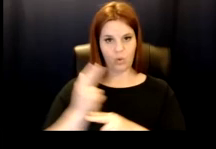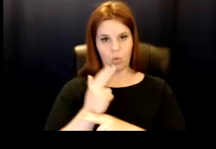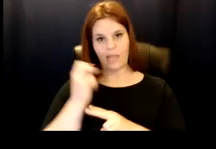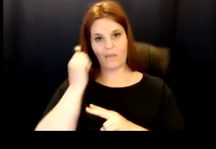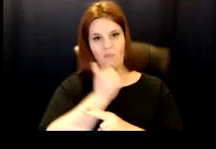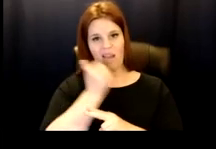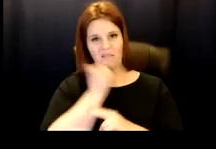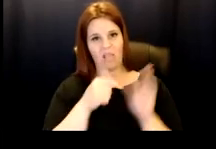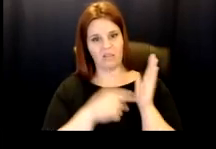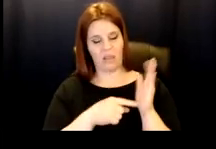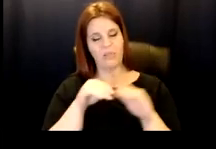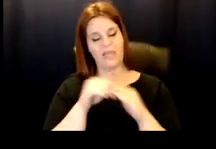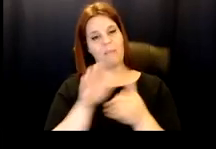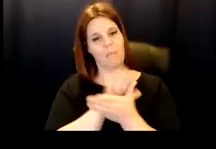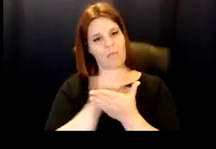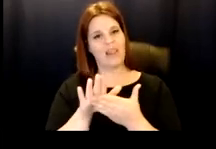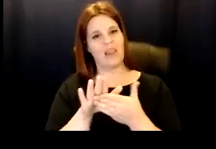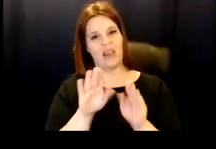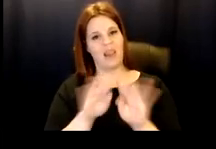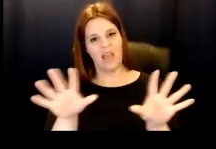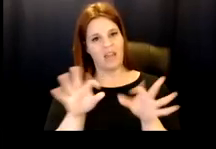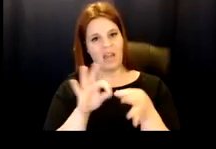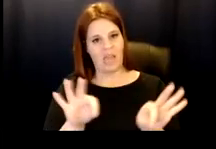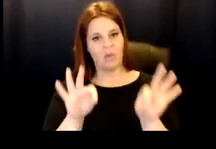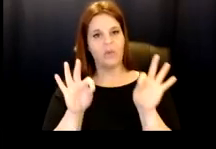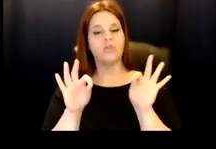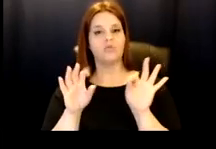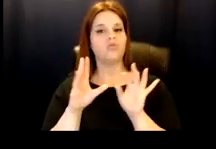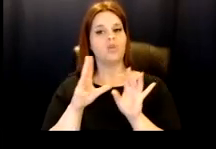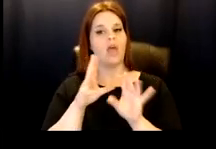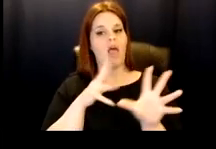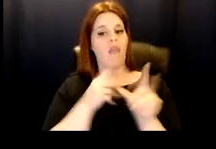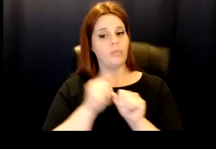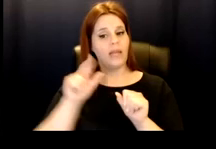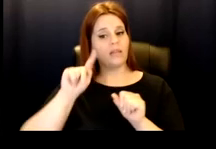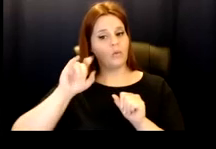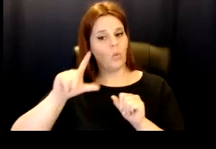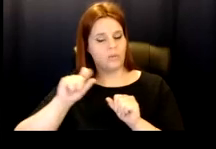in plain language, can lead to the update of tools and hopefully, by extension, the